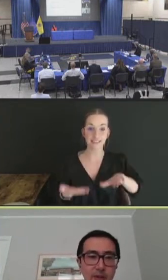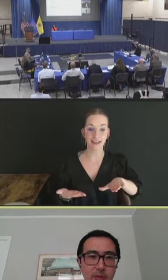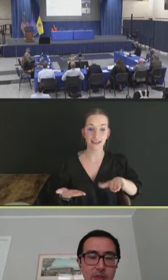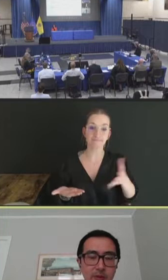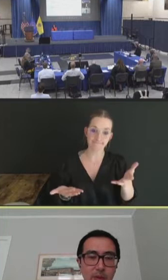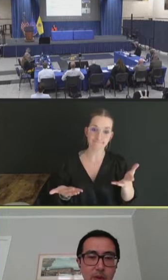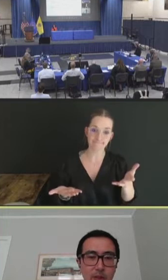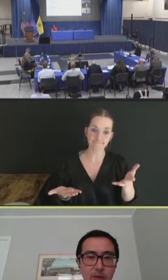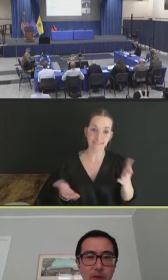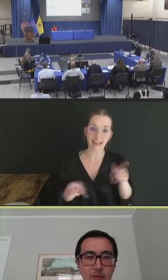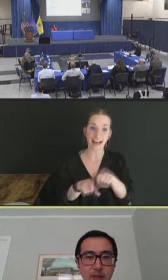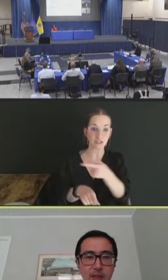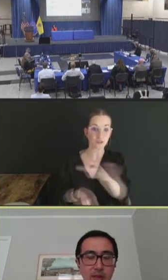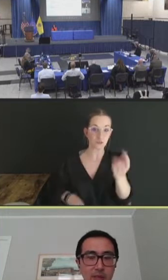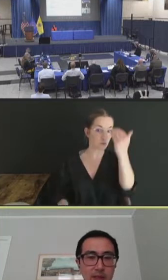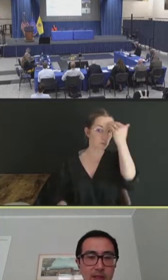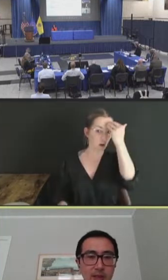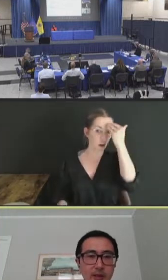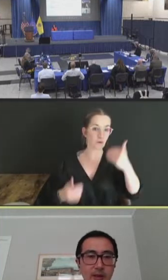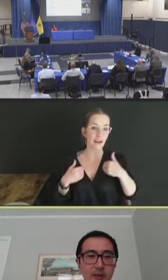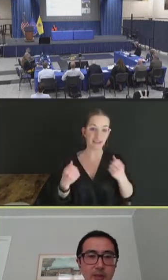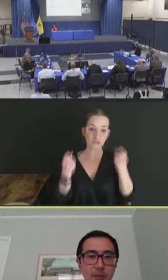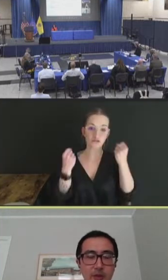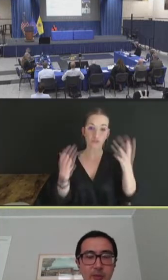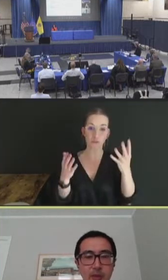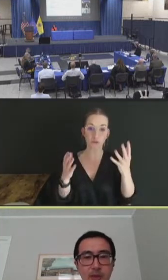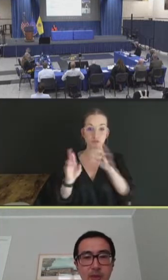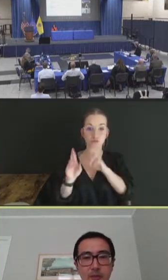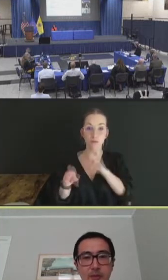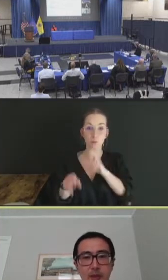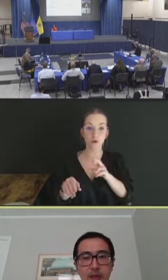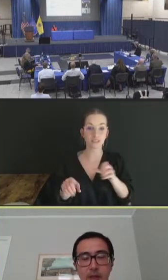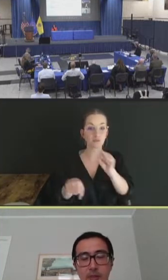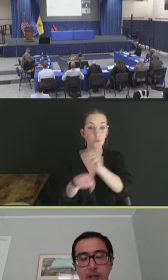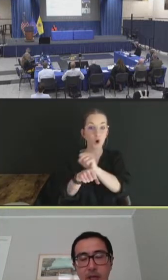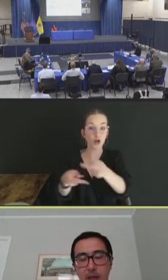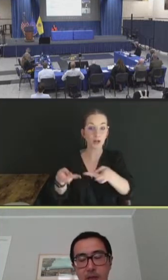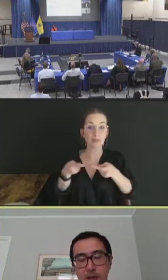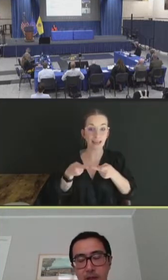been numerous reports of workplace outbreaks. There have also been reports of inadequate